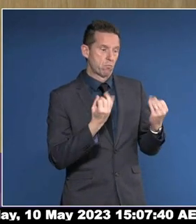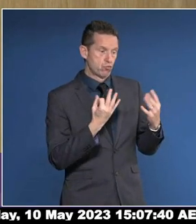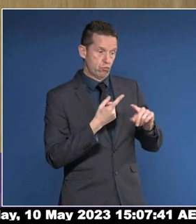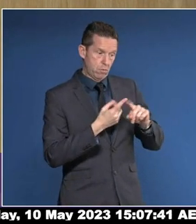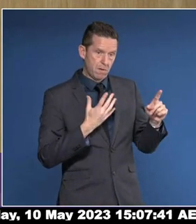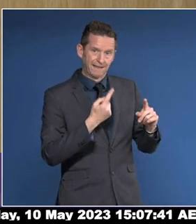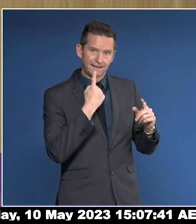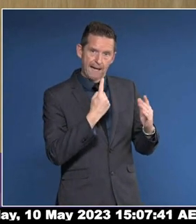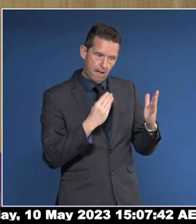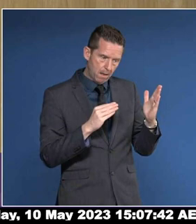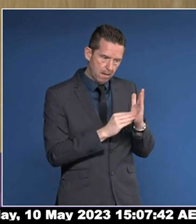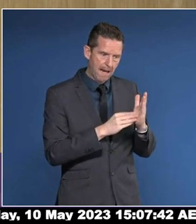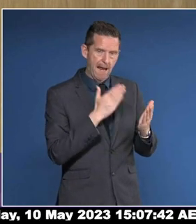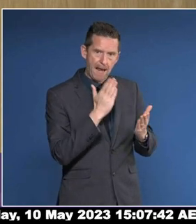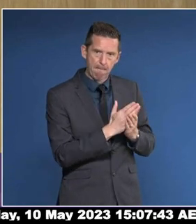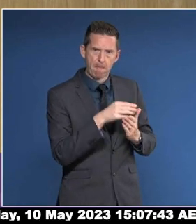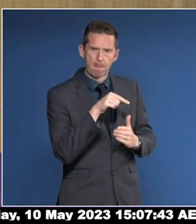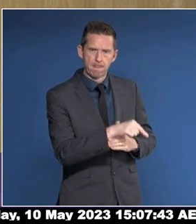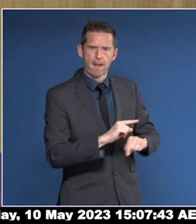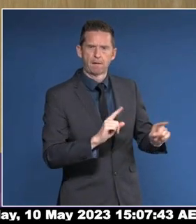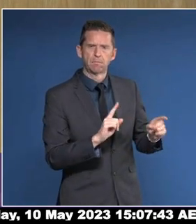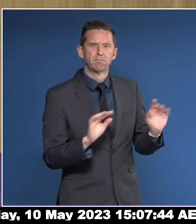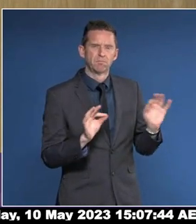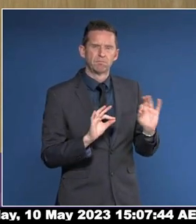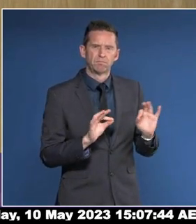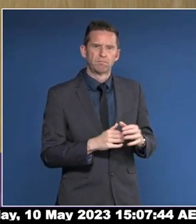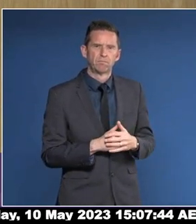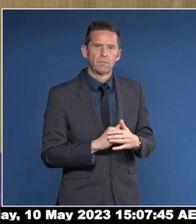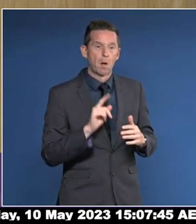necessarily mean that those conversations have not taken place.